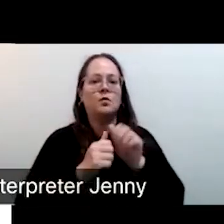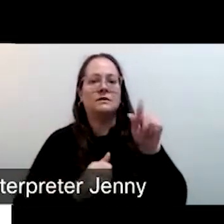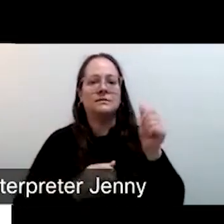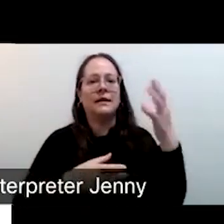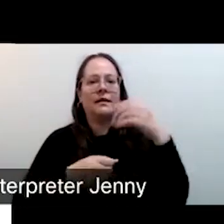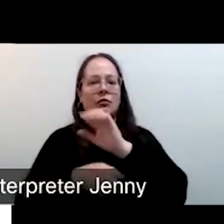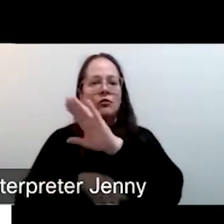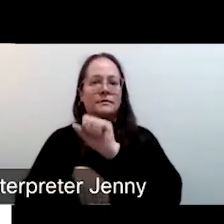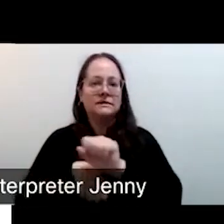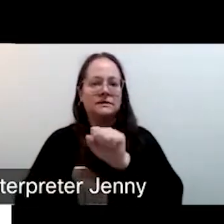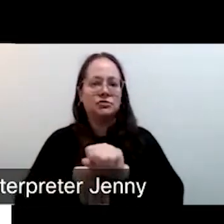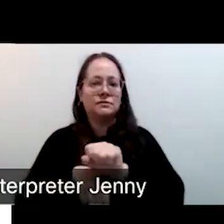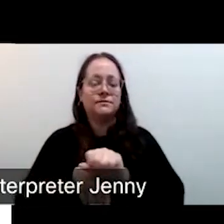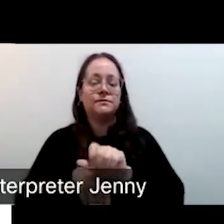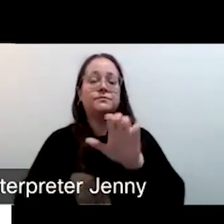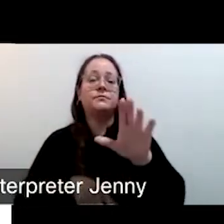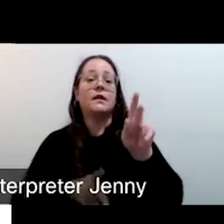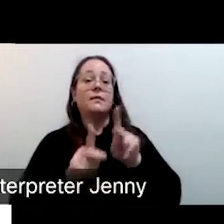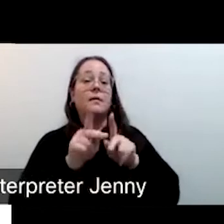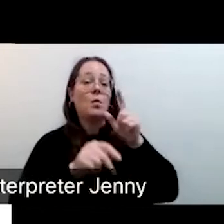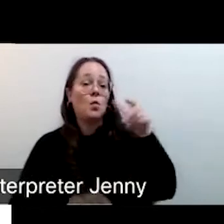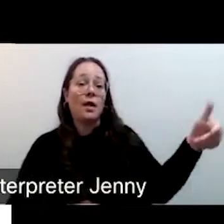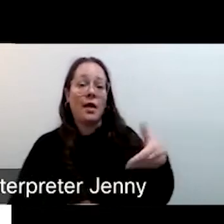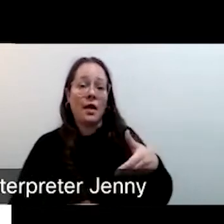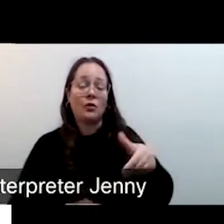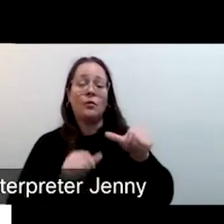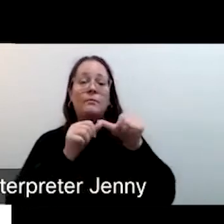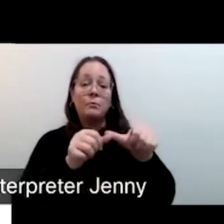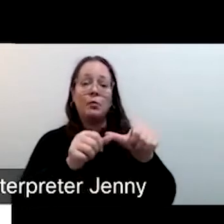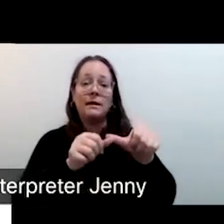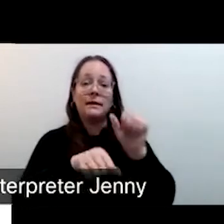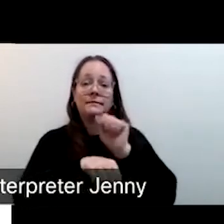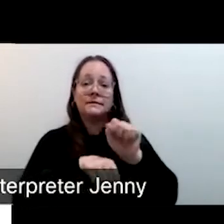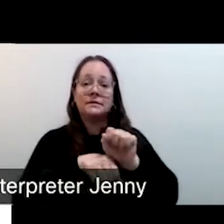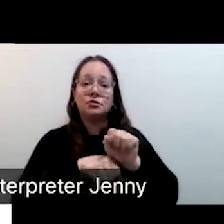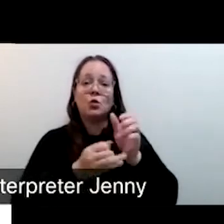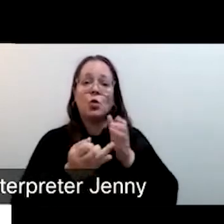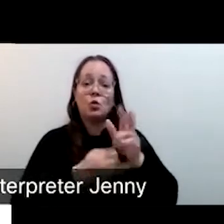People hired into permanent positions through Schedule A have a two-year probationary period.